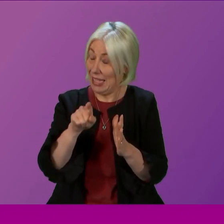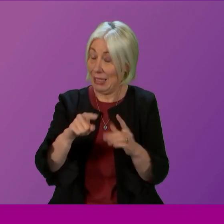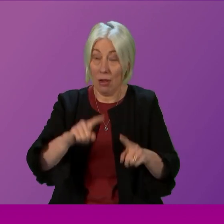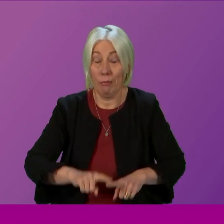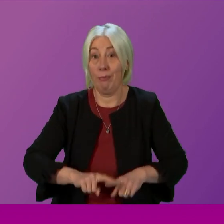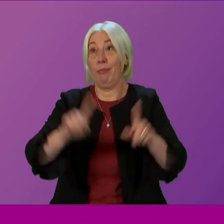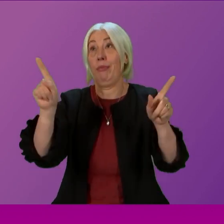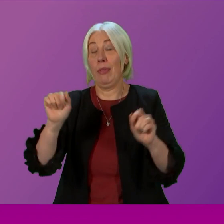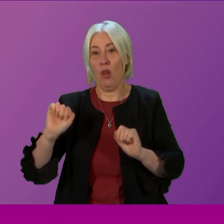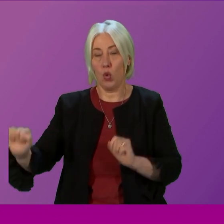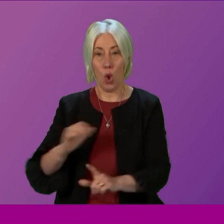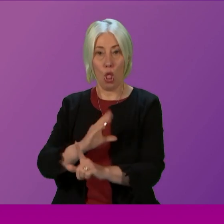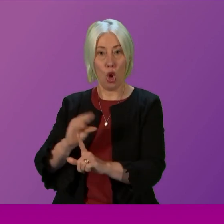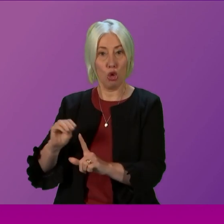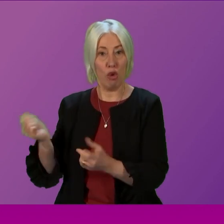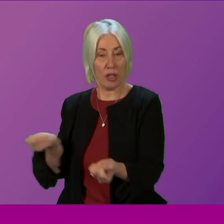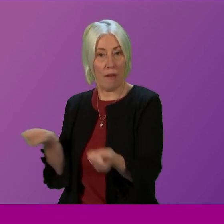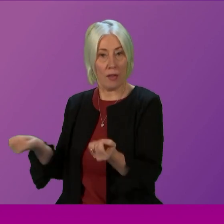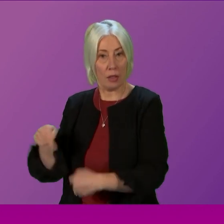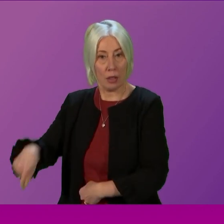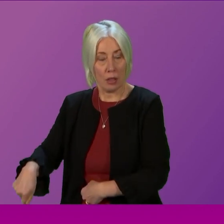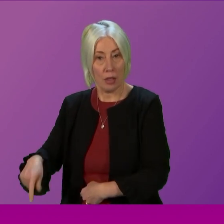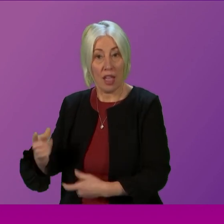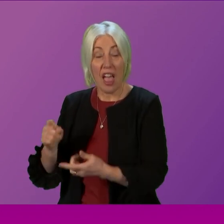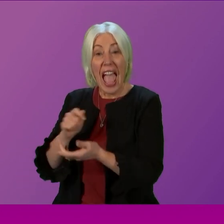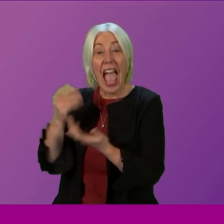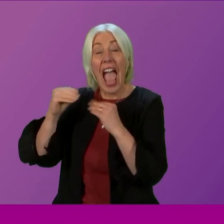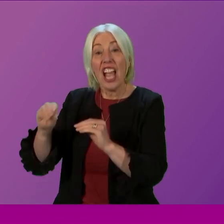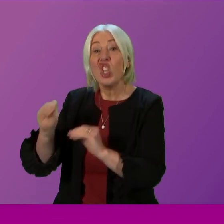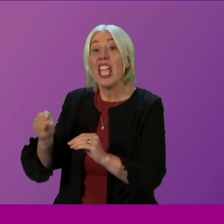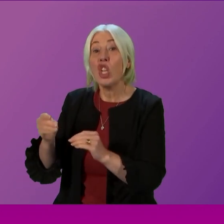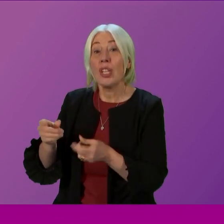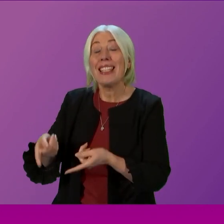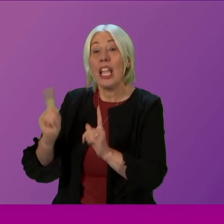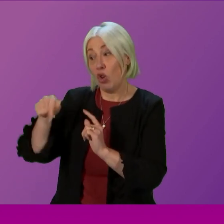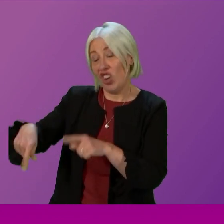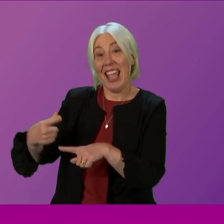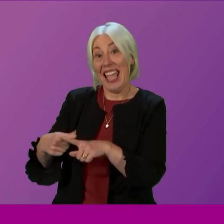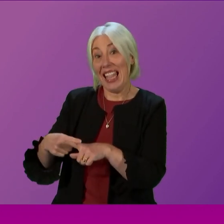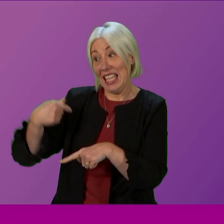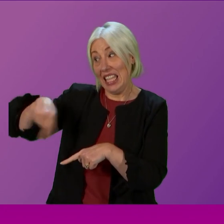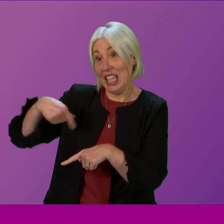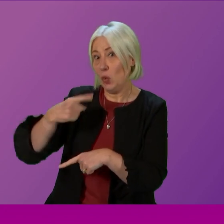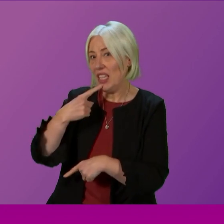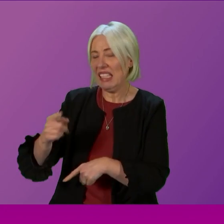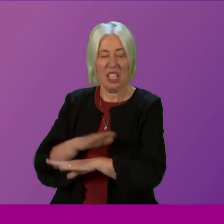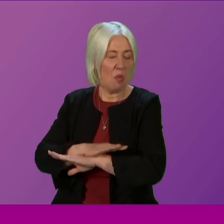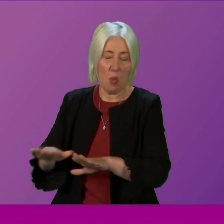to where the Conservatives are in power. The education secretary in England said this week: “We didn’t negotiate ... pay”